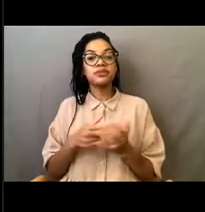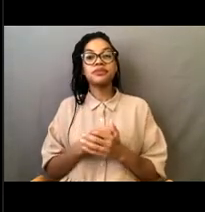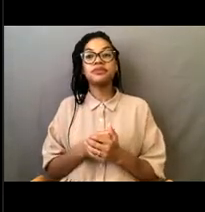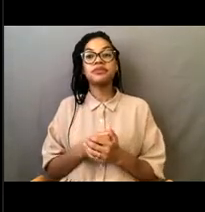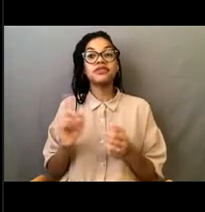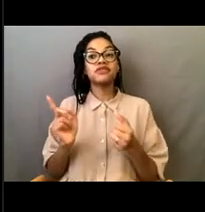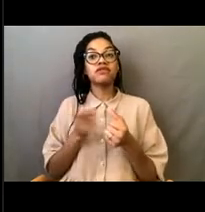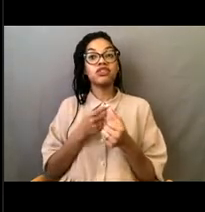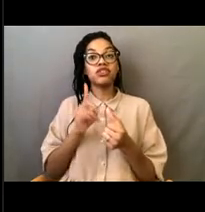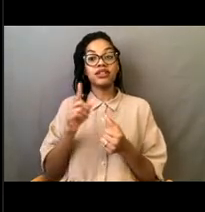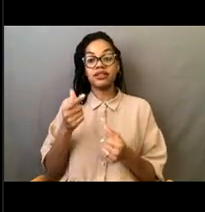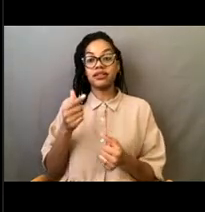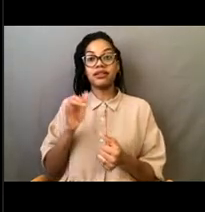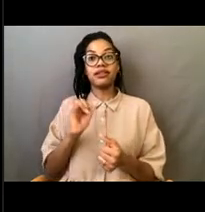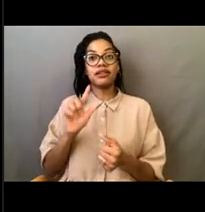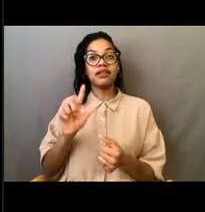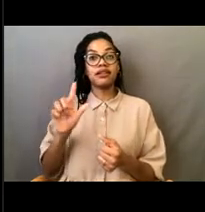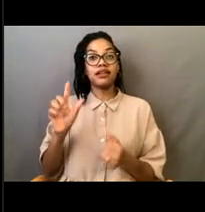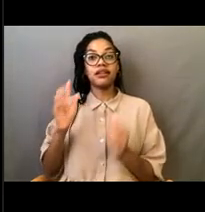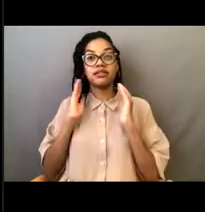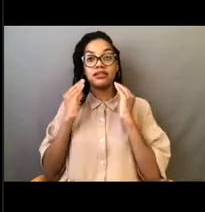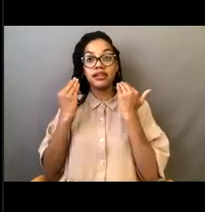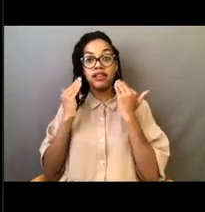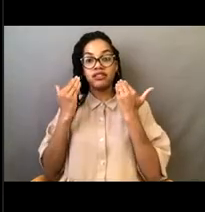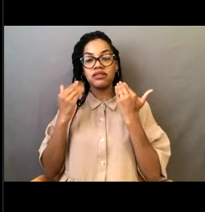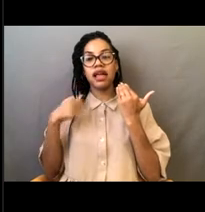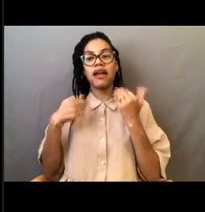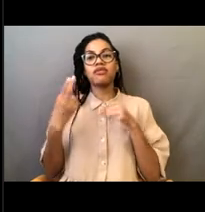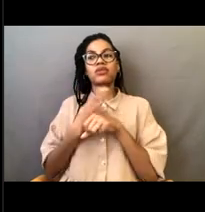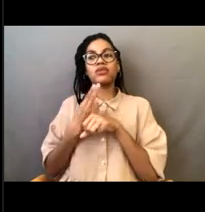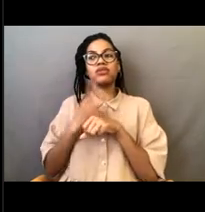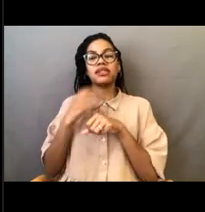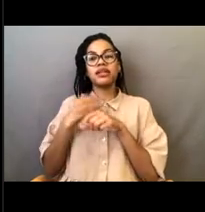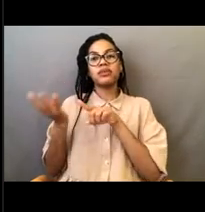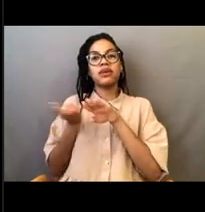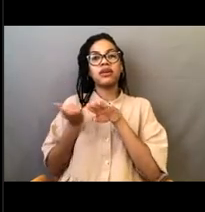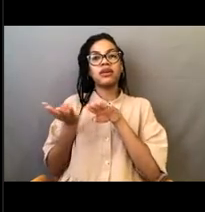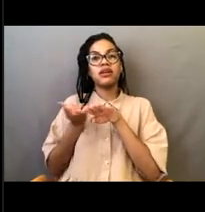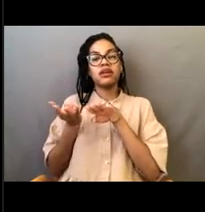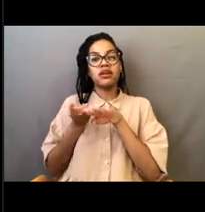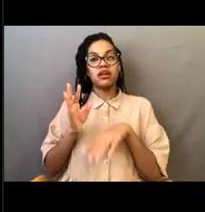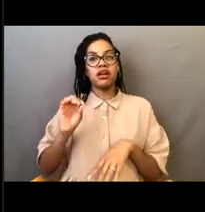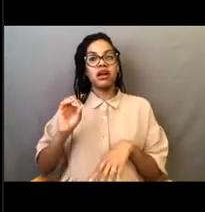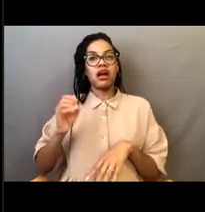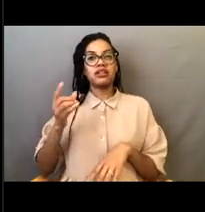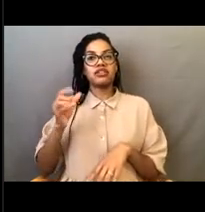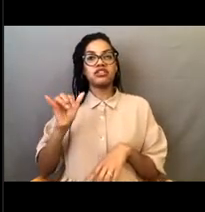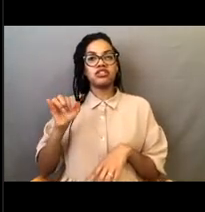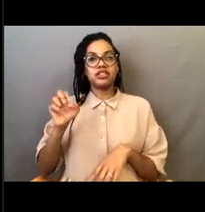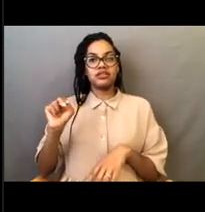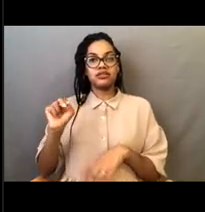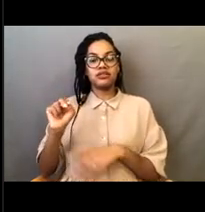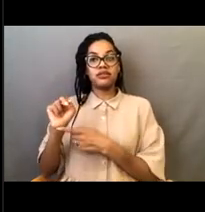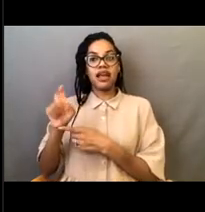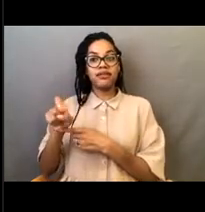in order to get oxygen from the water, which isn't any different than a saltwater fish, but they have to keep salt inside their bodies.